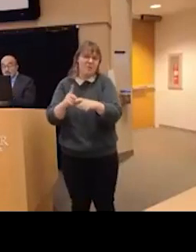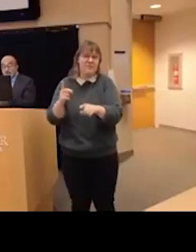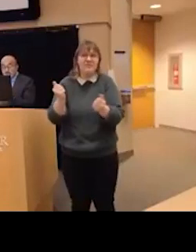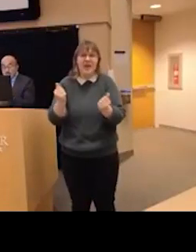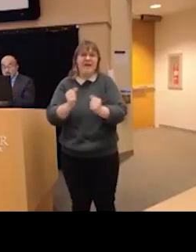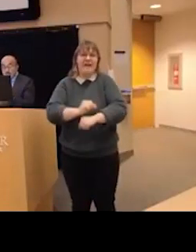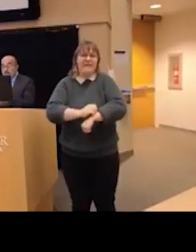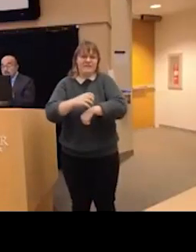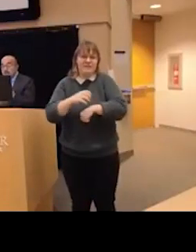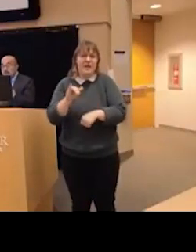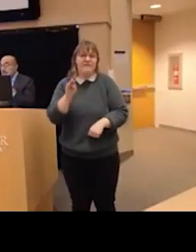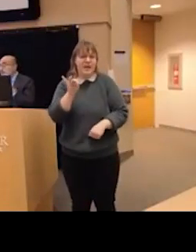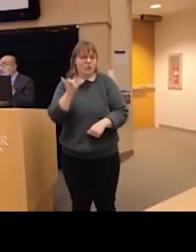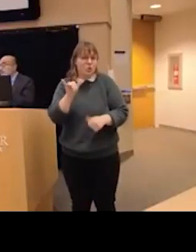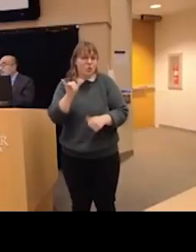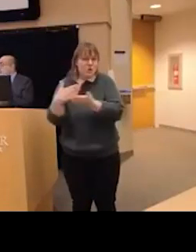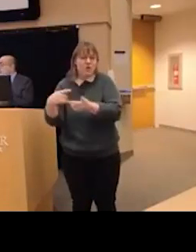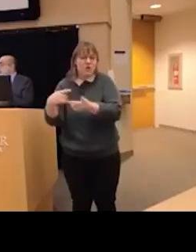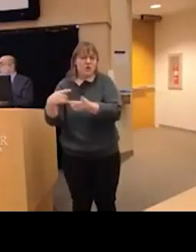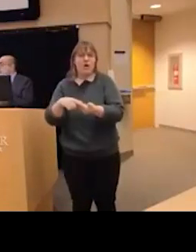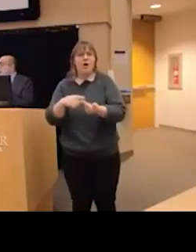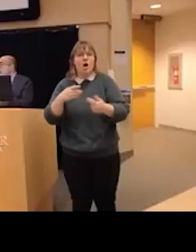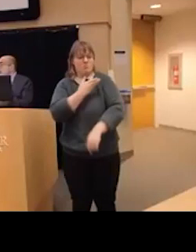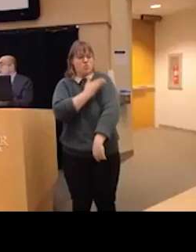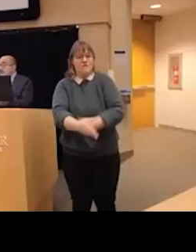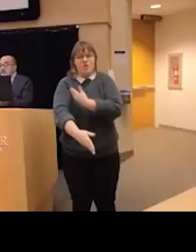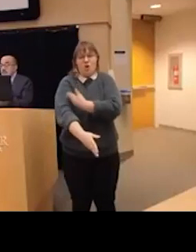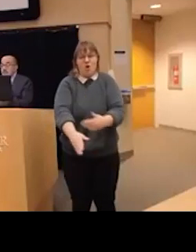components that can be there you can develop perip sensitization in your periphal nerves you